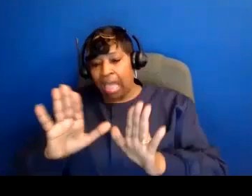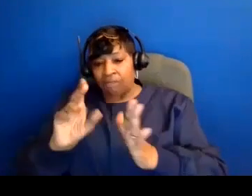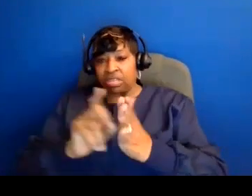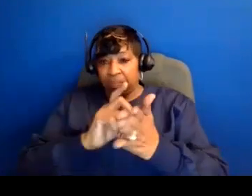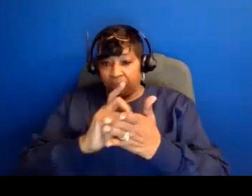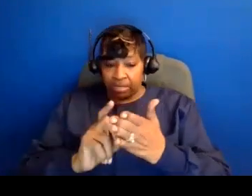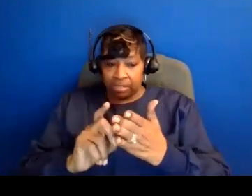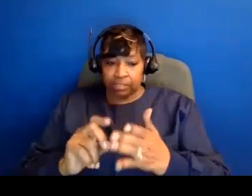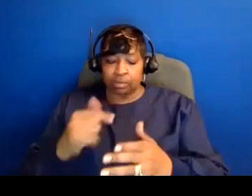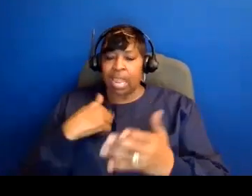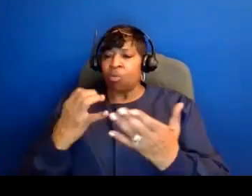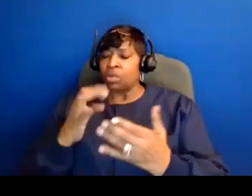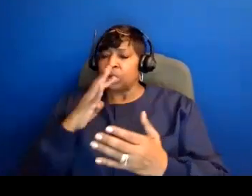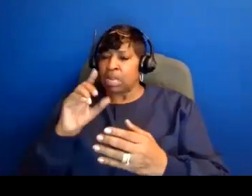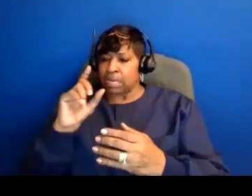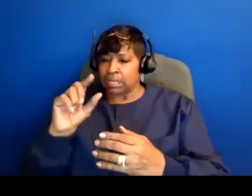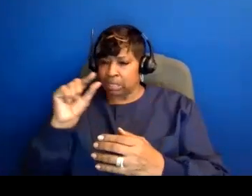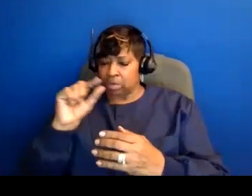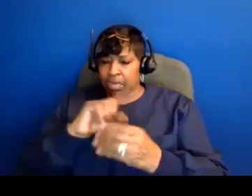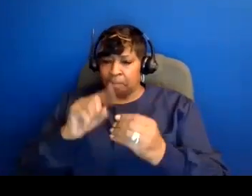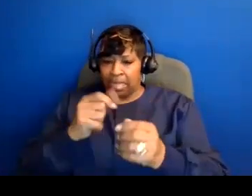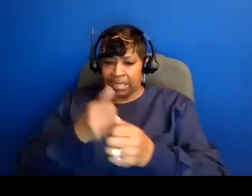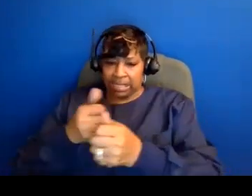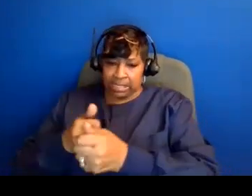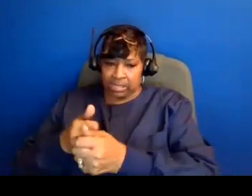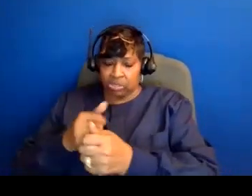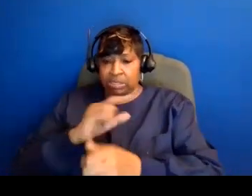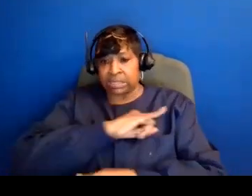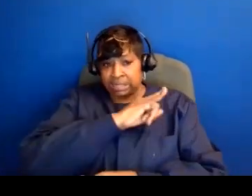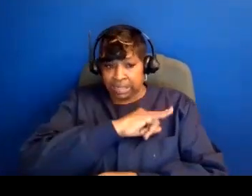people with low explicit attitudes and high implicit attitudes are aversive to ableists.